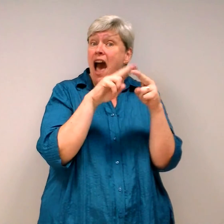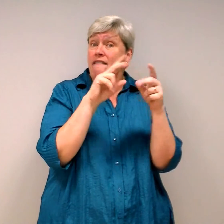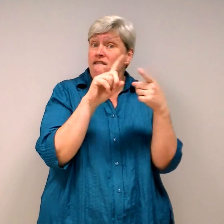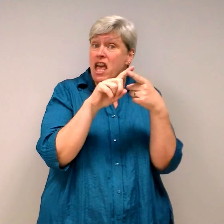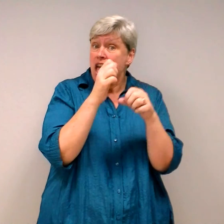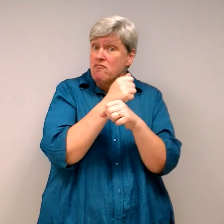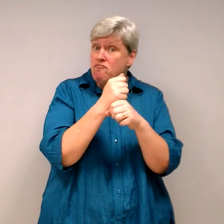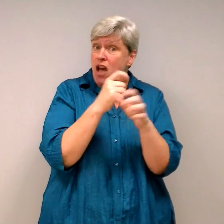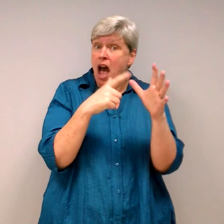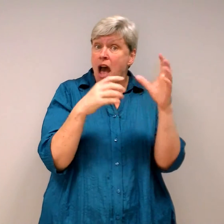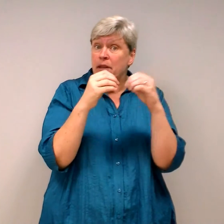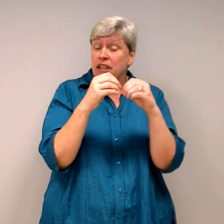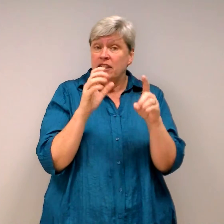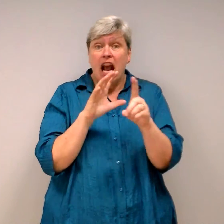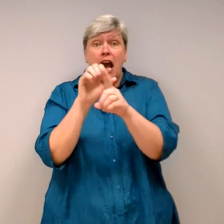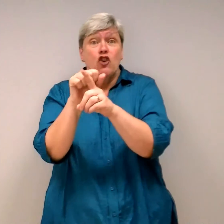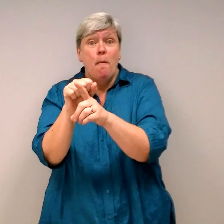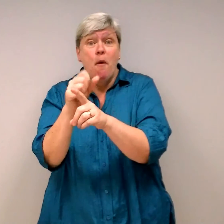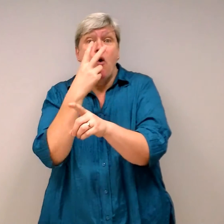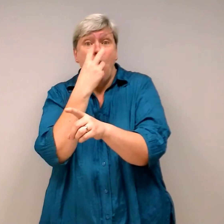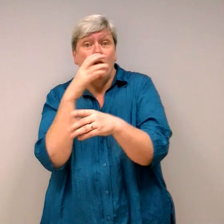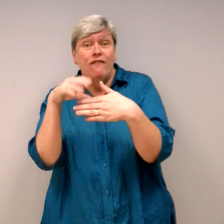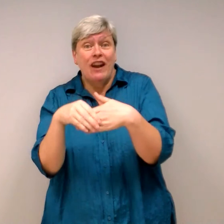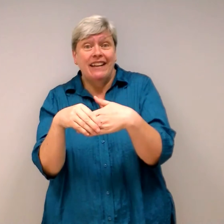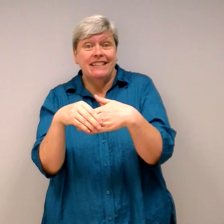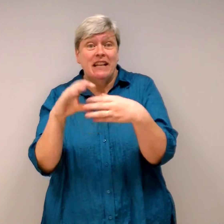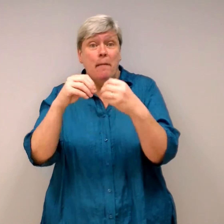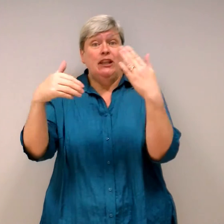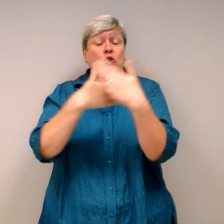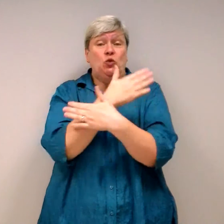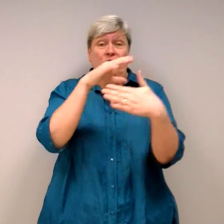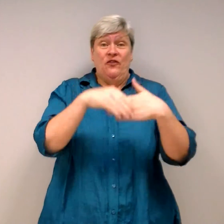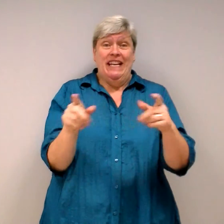to catch up with old friends and make some new ones too!